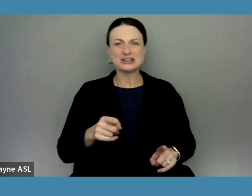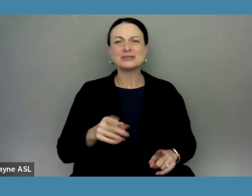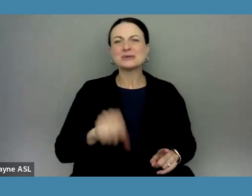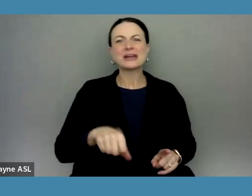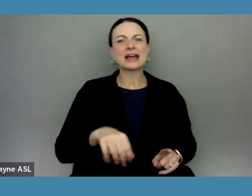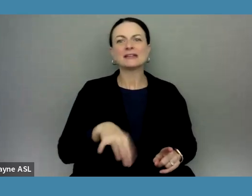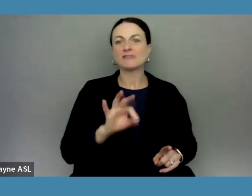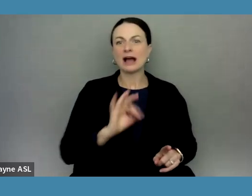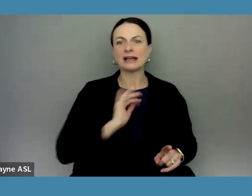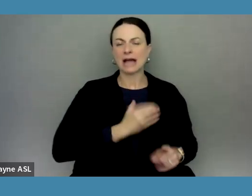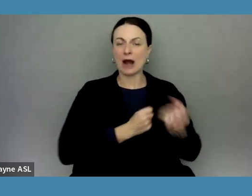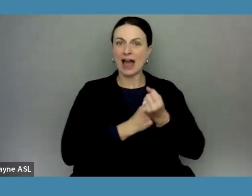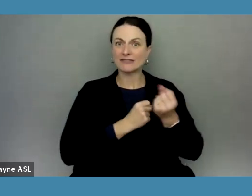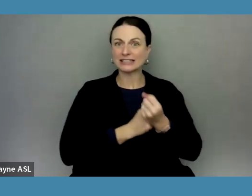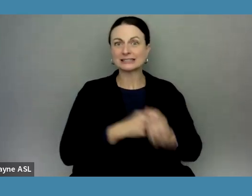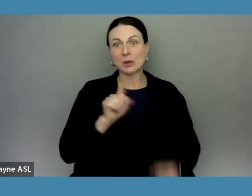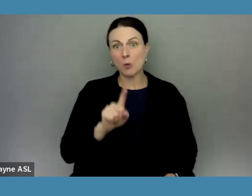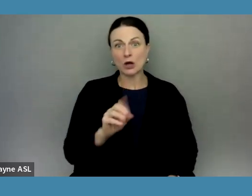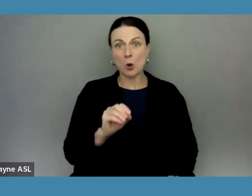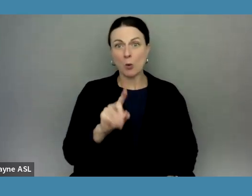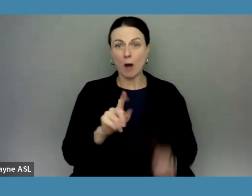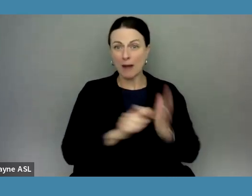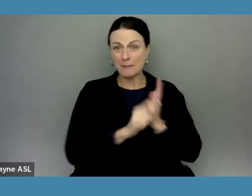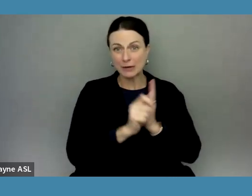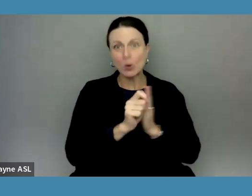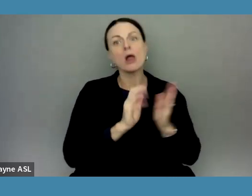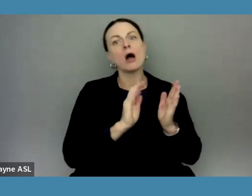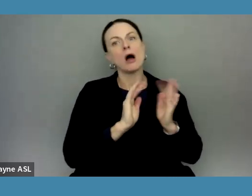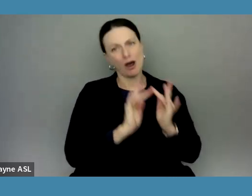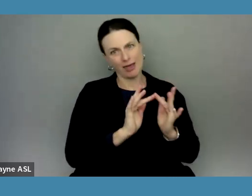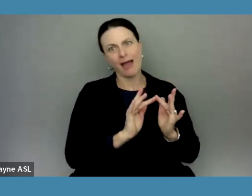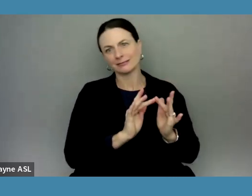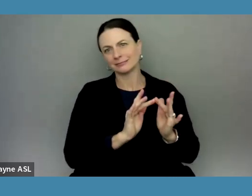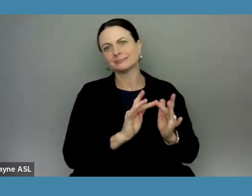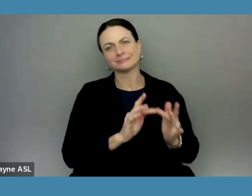Advocacy 101 manual online at our website,